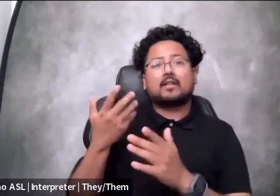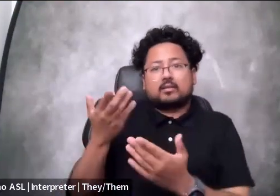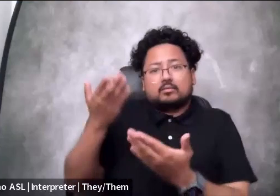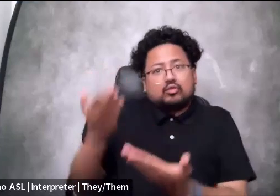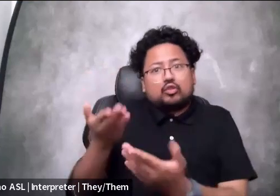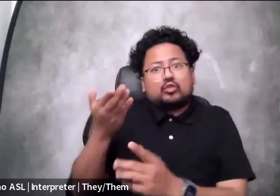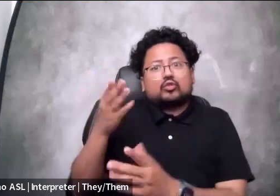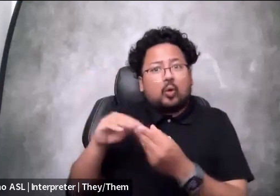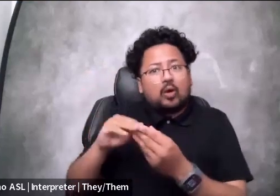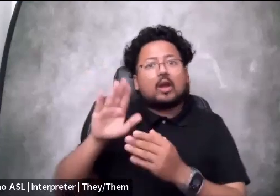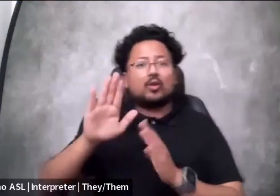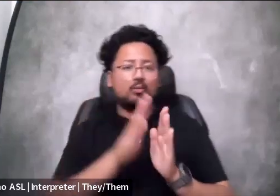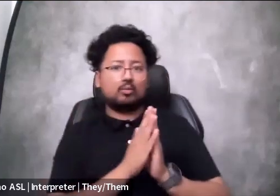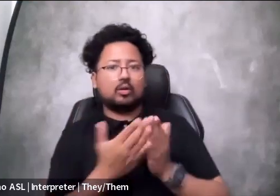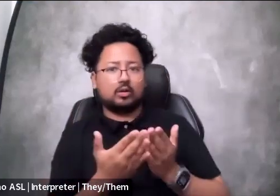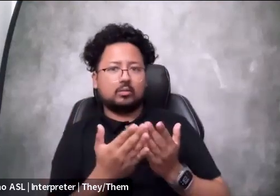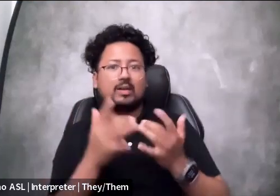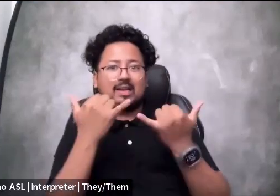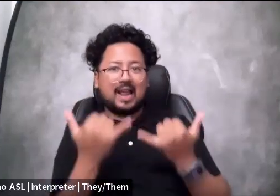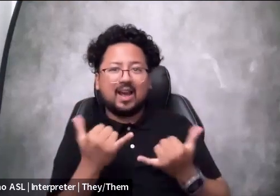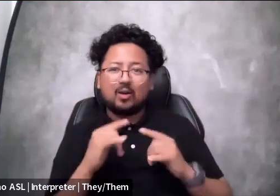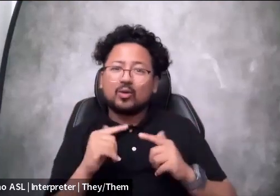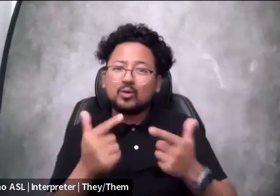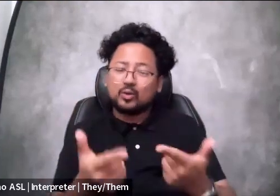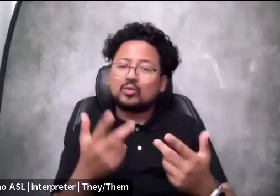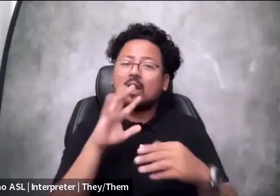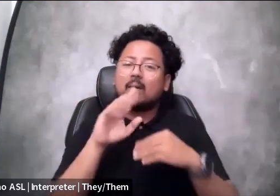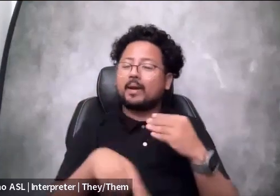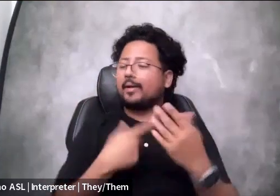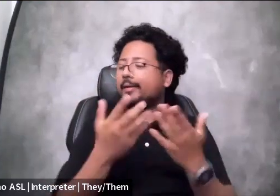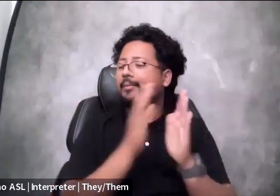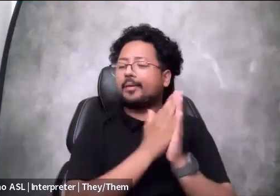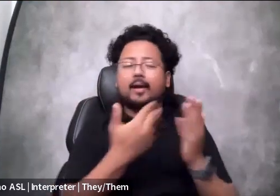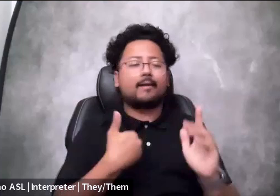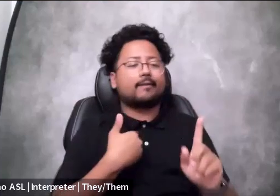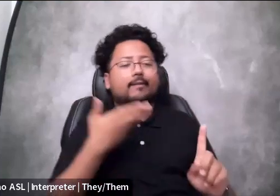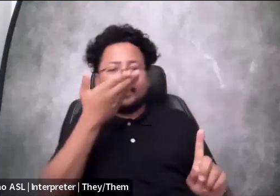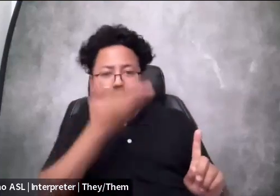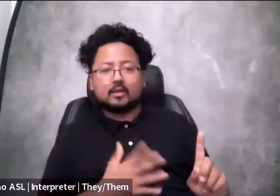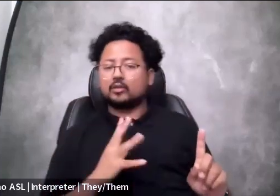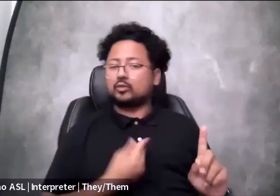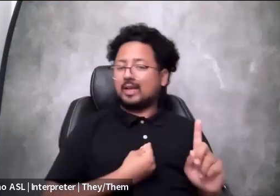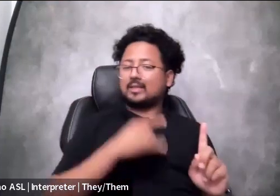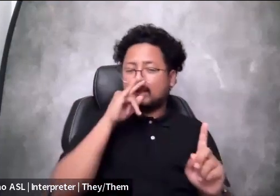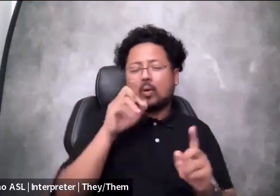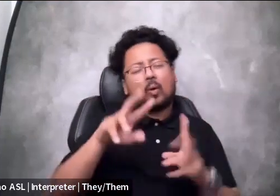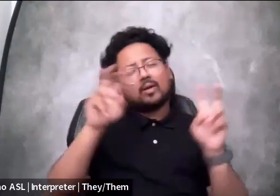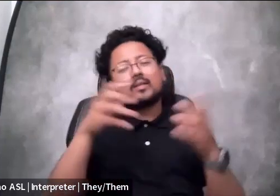But now you are also getting to write the book where there's the trans kid or there's the rainbow kid of whatever letter,